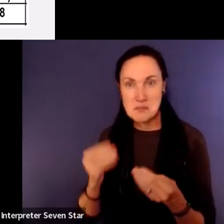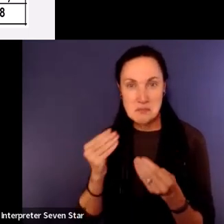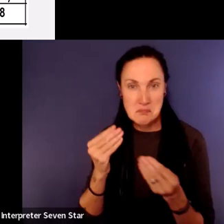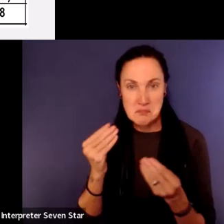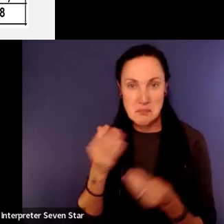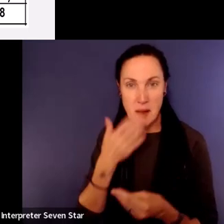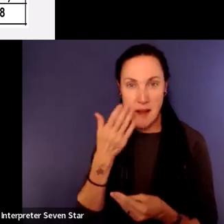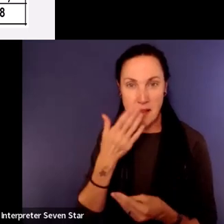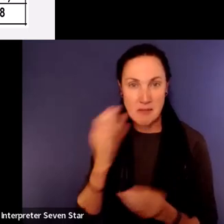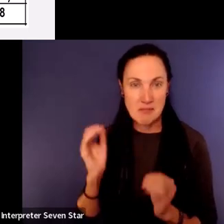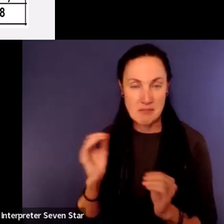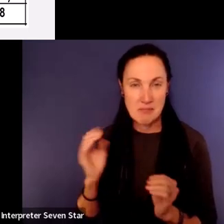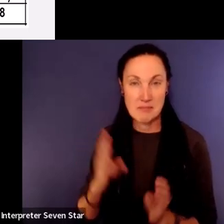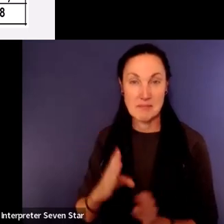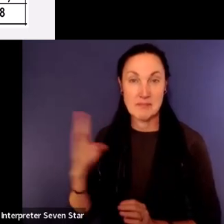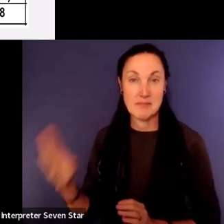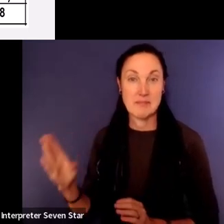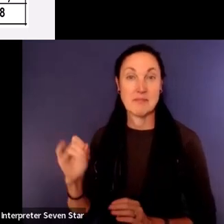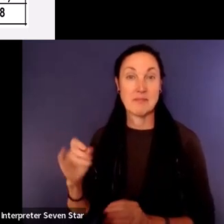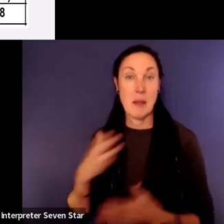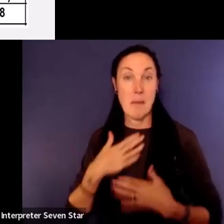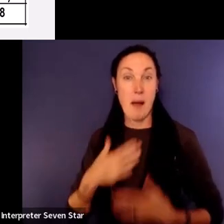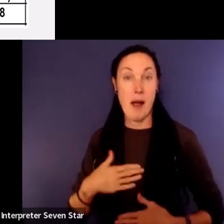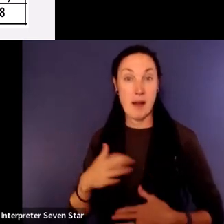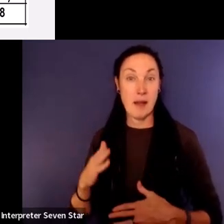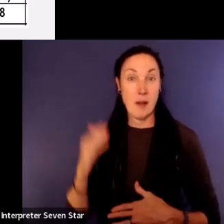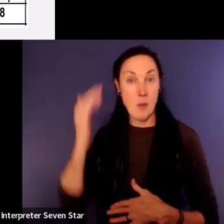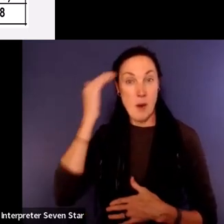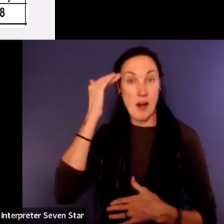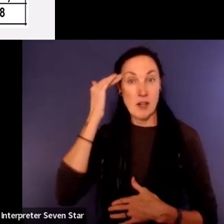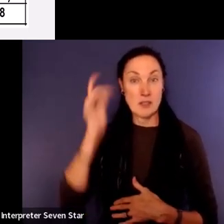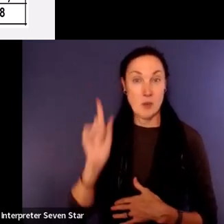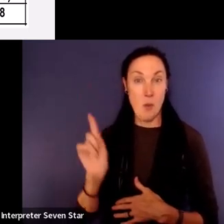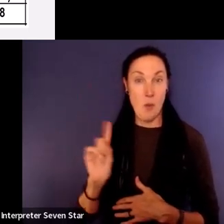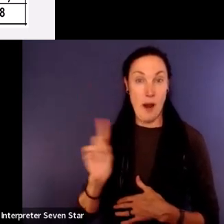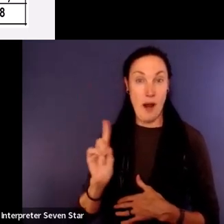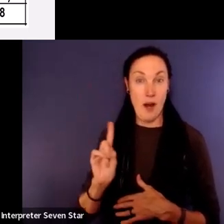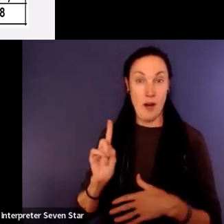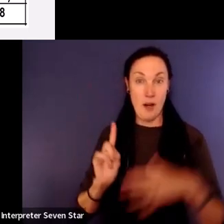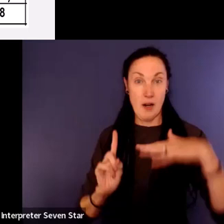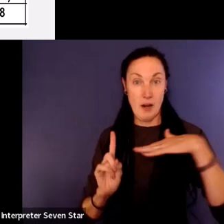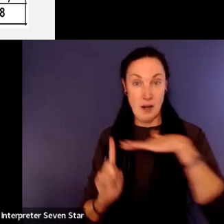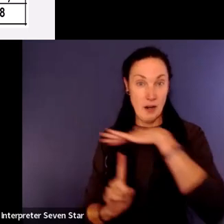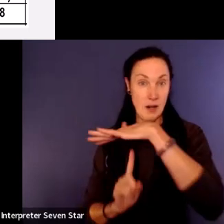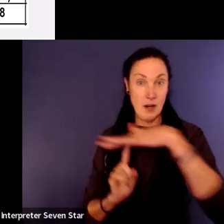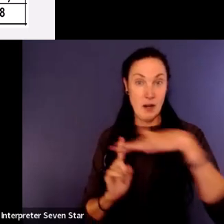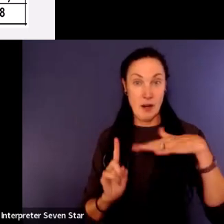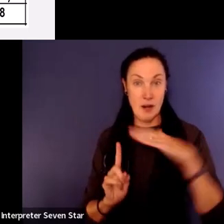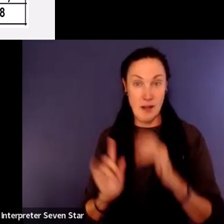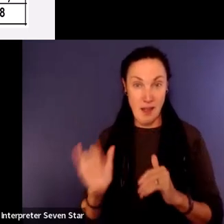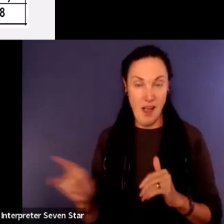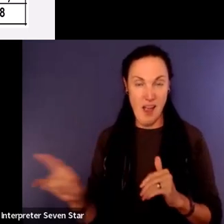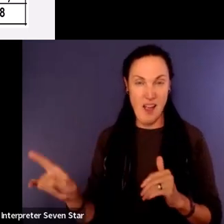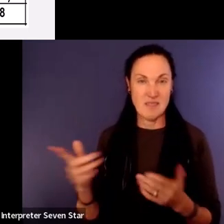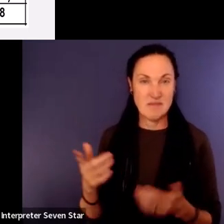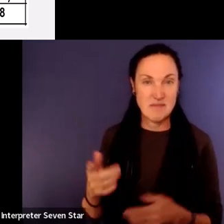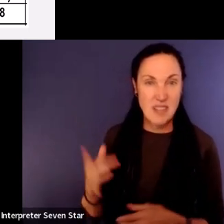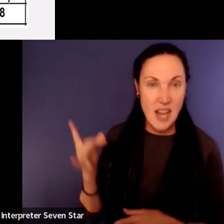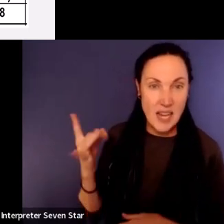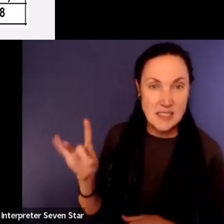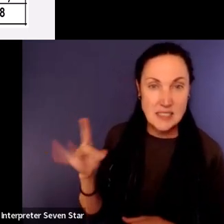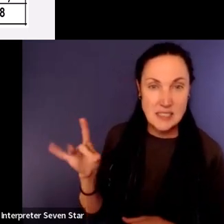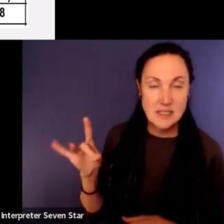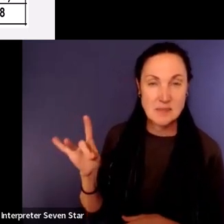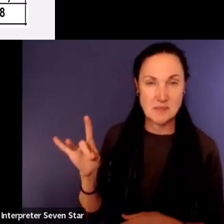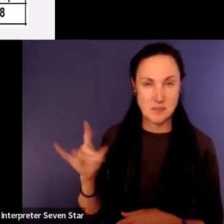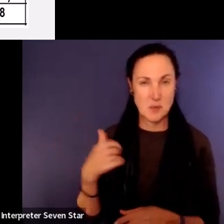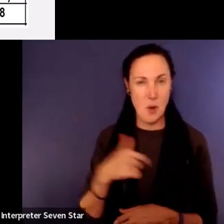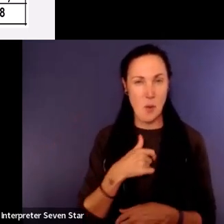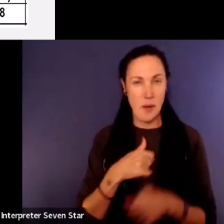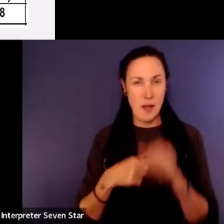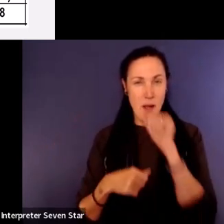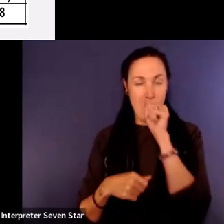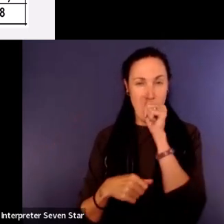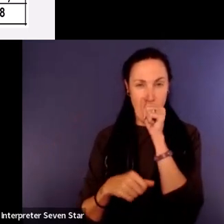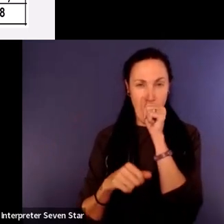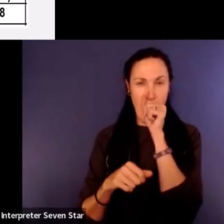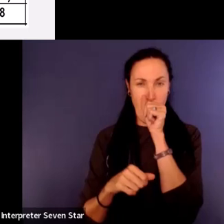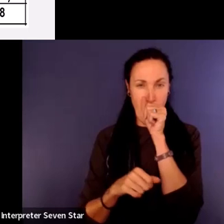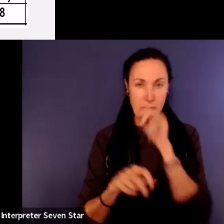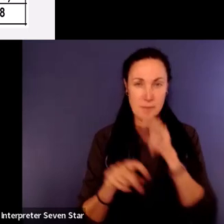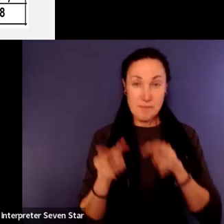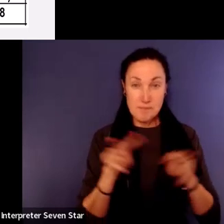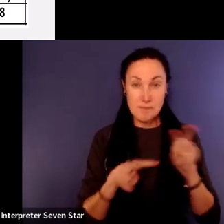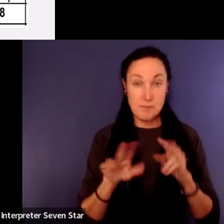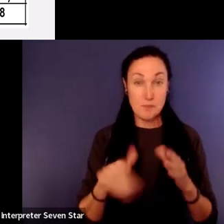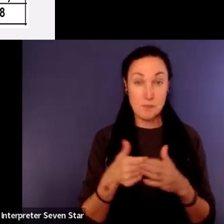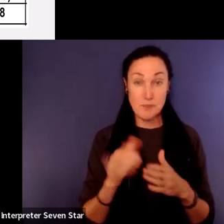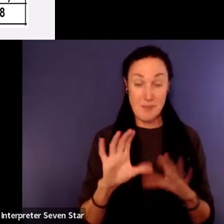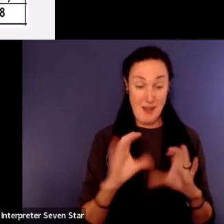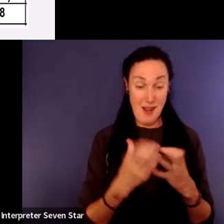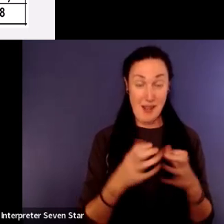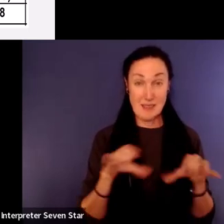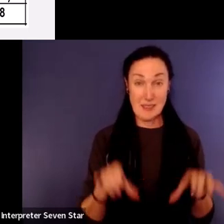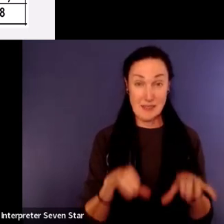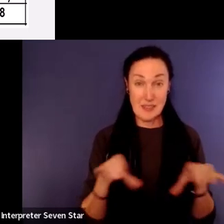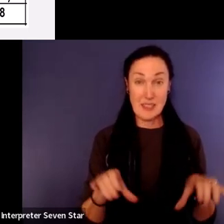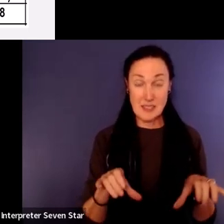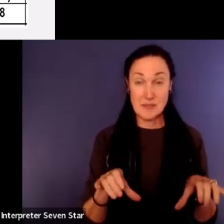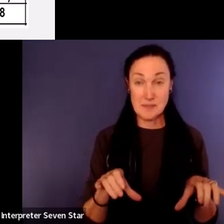vestibular, he got an 18. One of the things we noticed was that in a typical preschool class, most